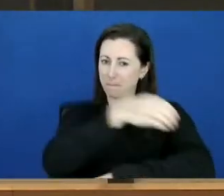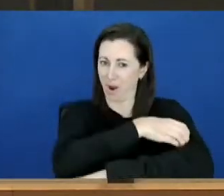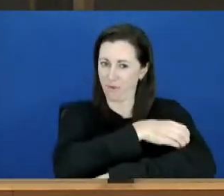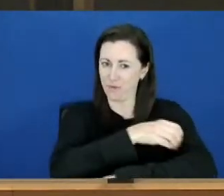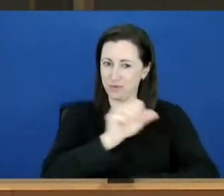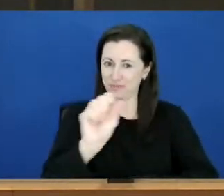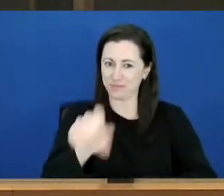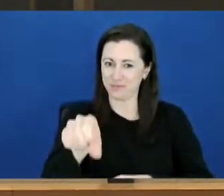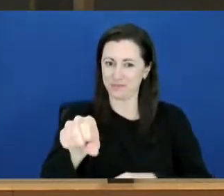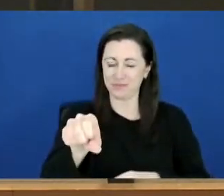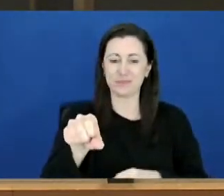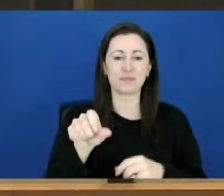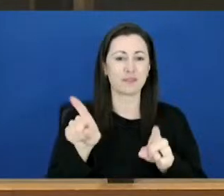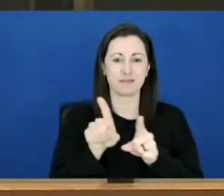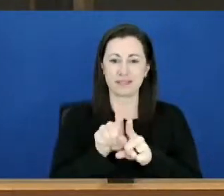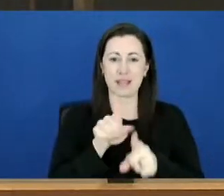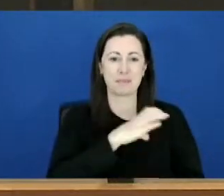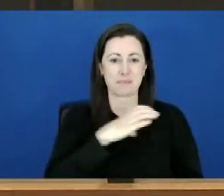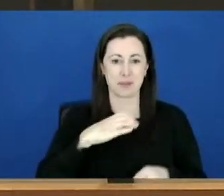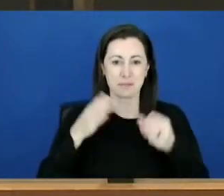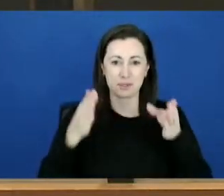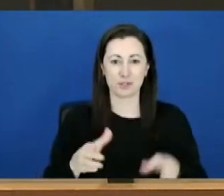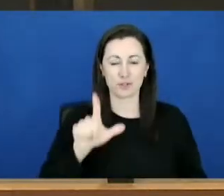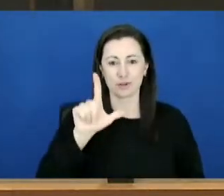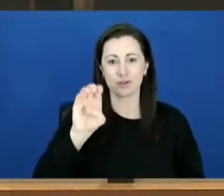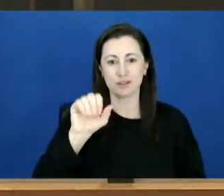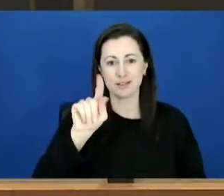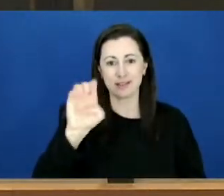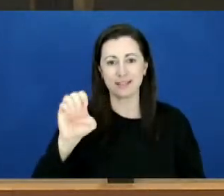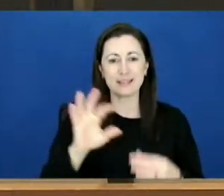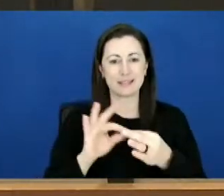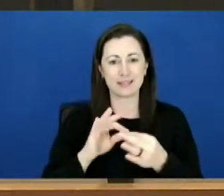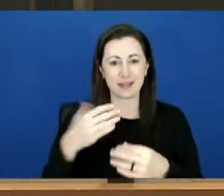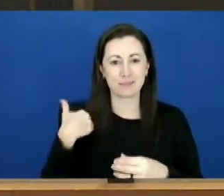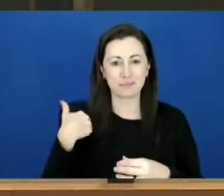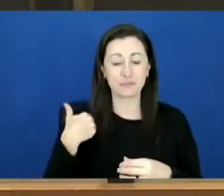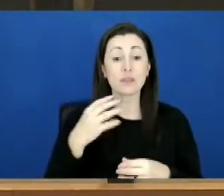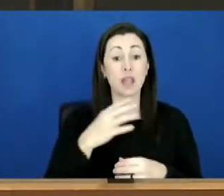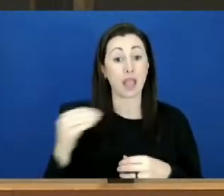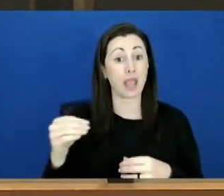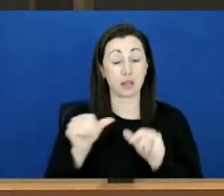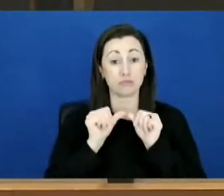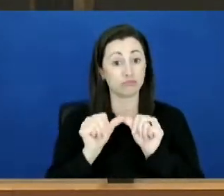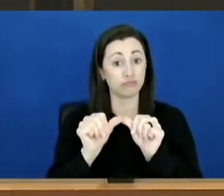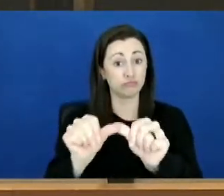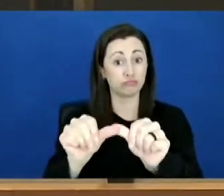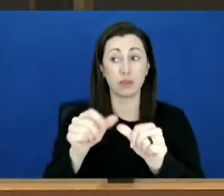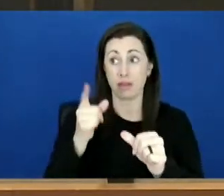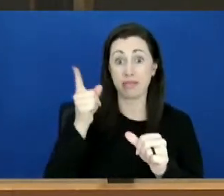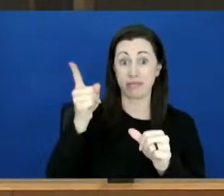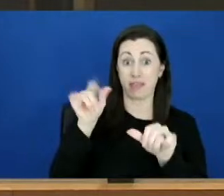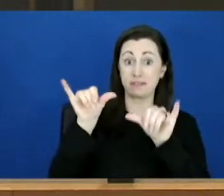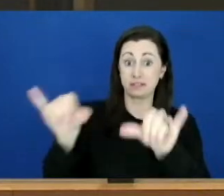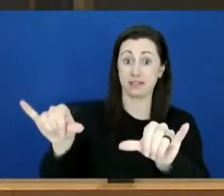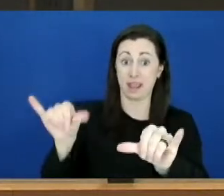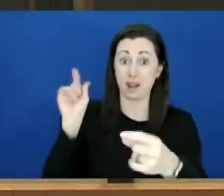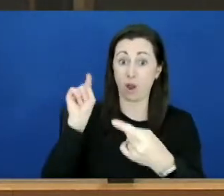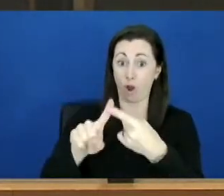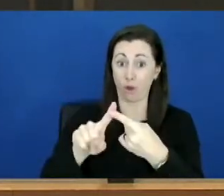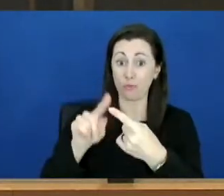PRINCIPAL, WE ARE IN DISTRICT 2. POWERFUL, AS THE COMMISSIONER